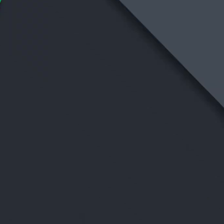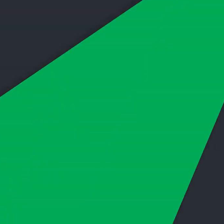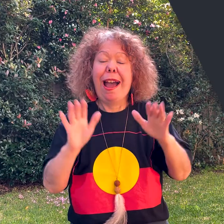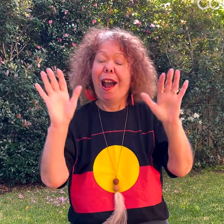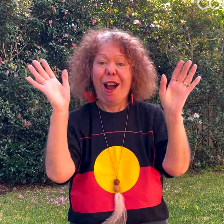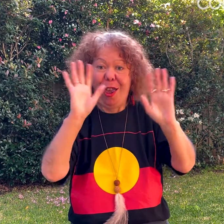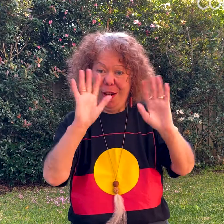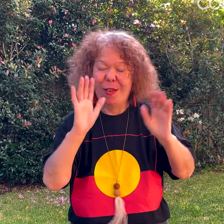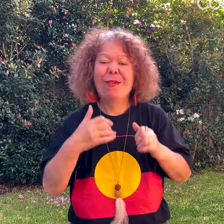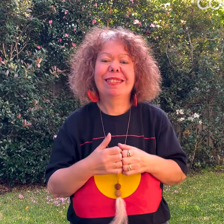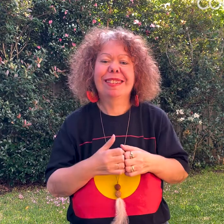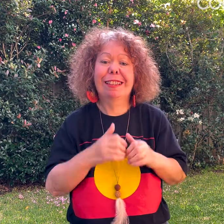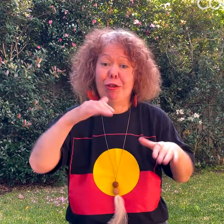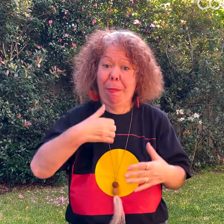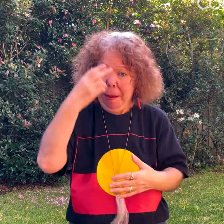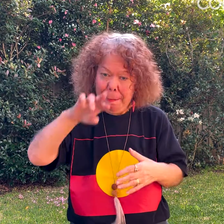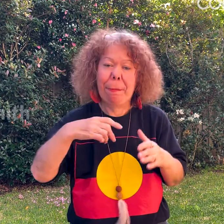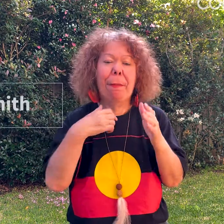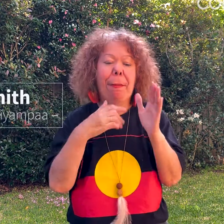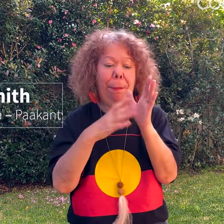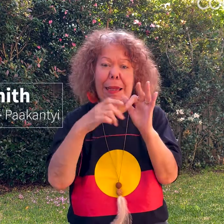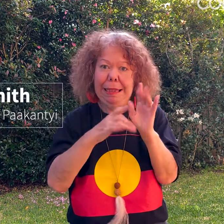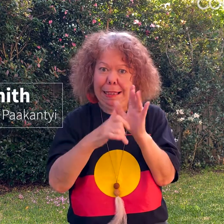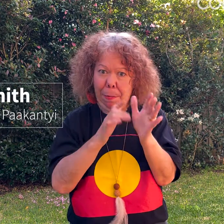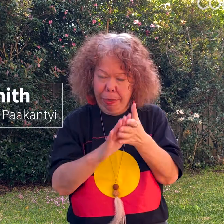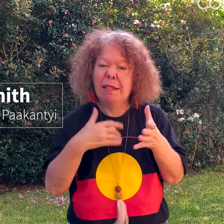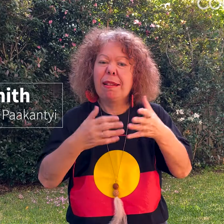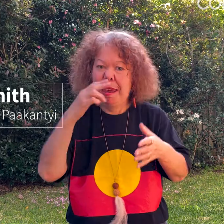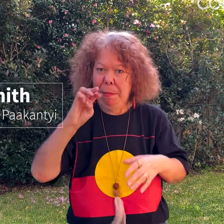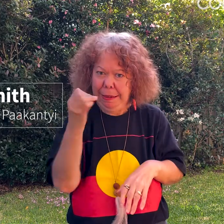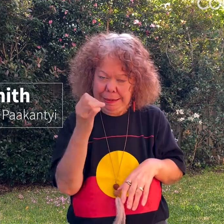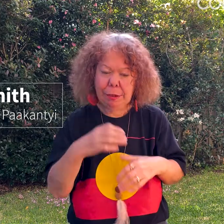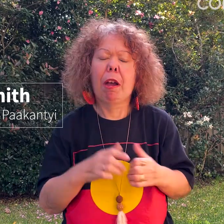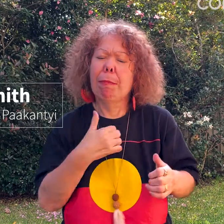Hello, I’m Mandy Smith